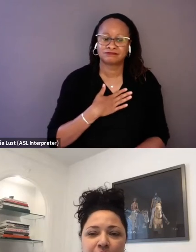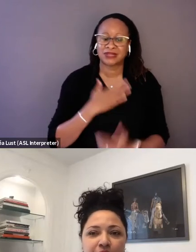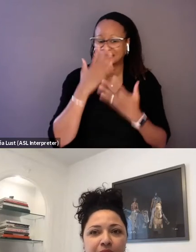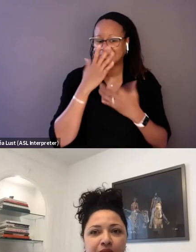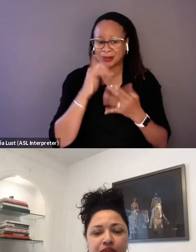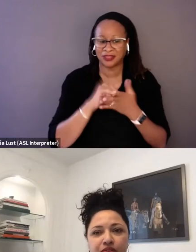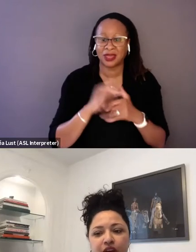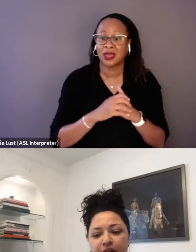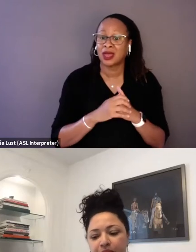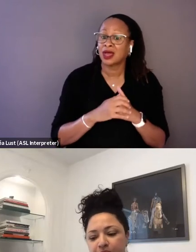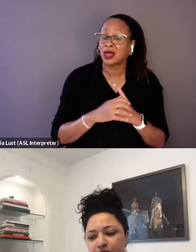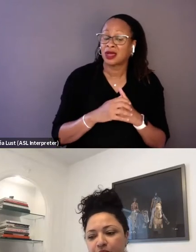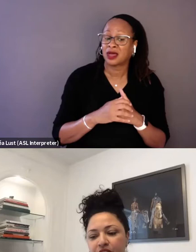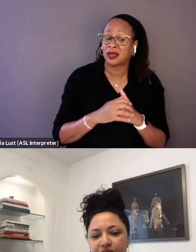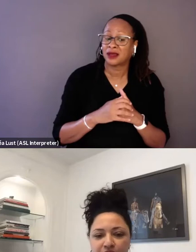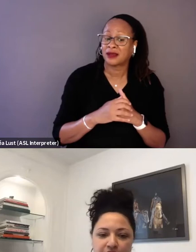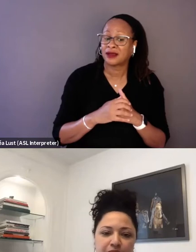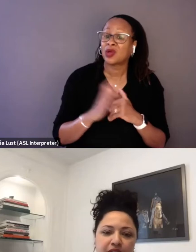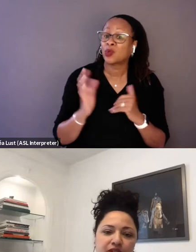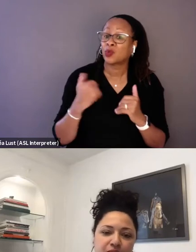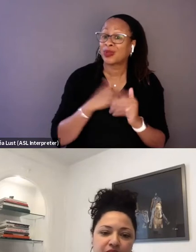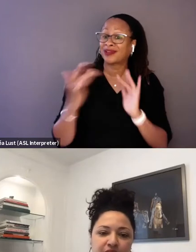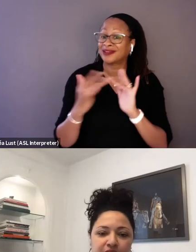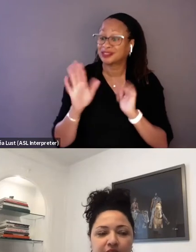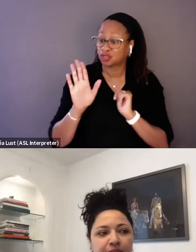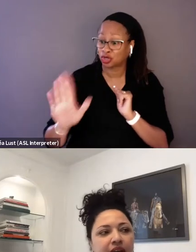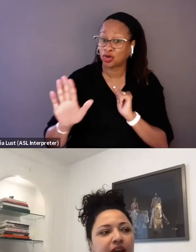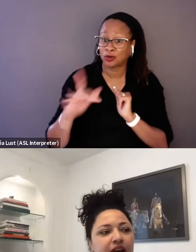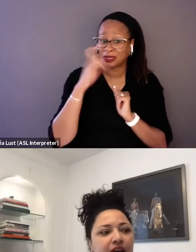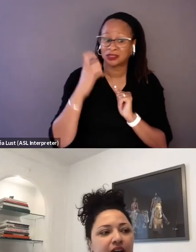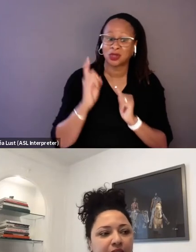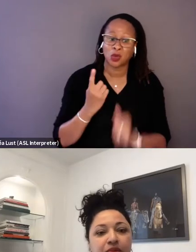we were able to reach out to her because one of our experts